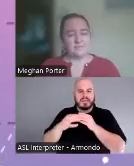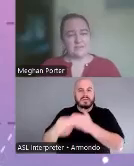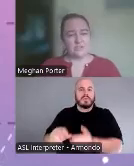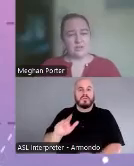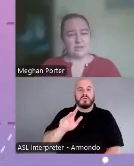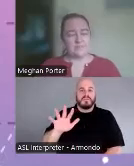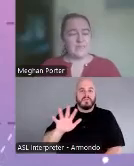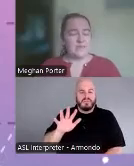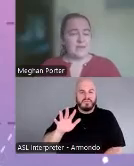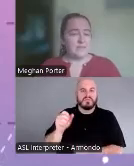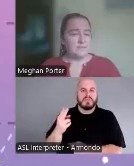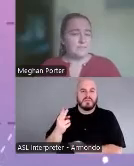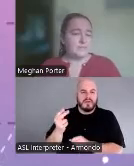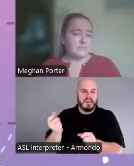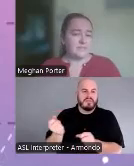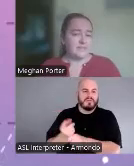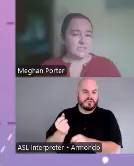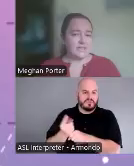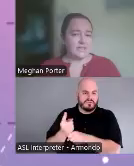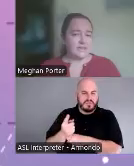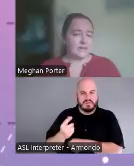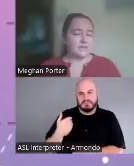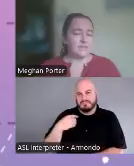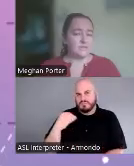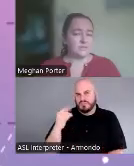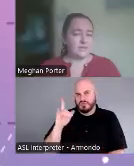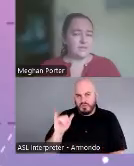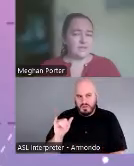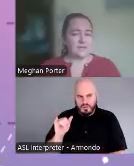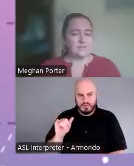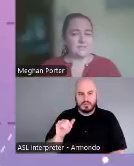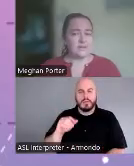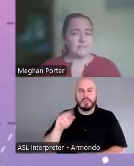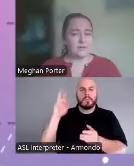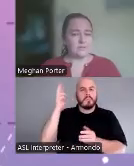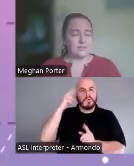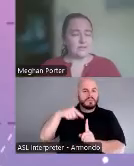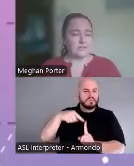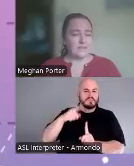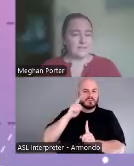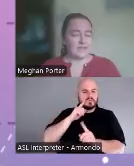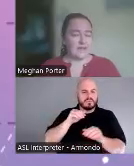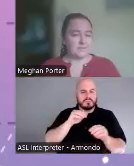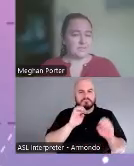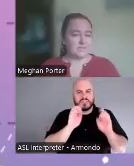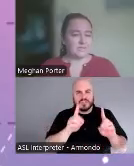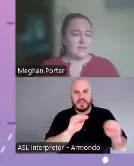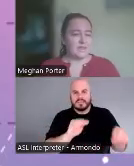past July. And the purpose was to educate other social media accounts about using alt text and captions.